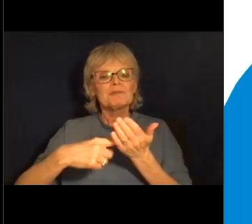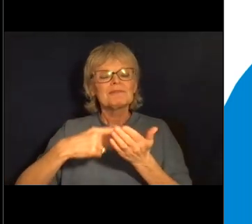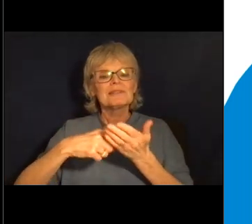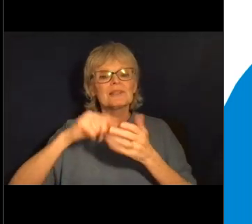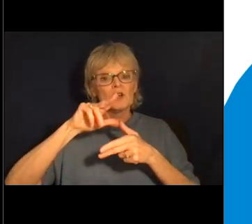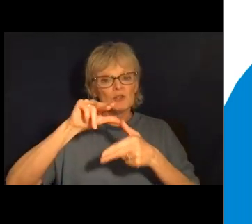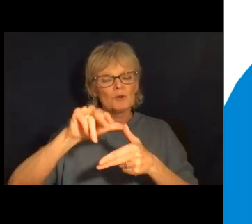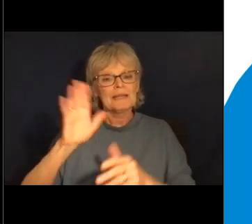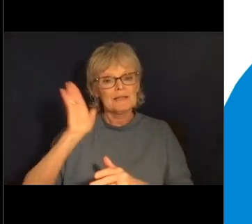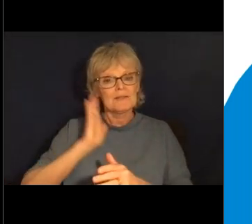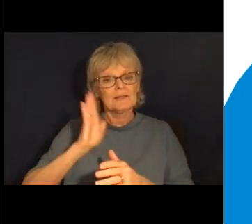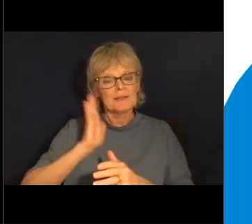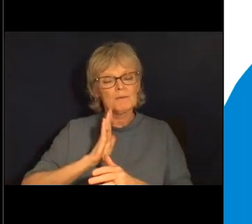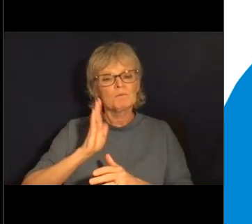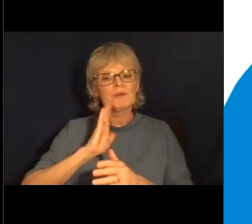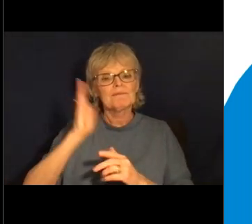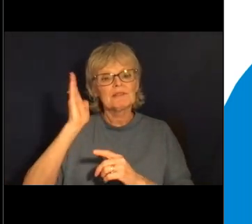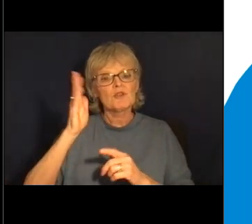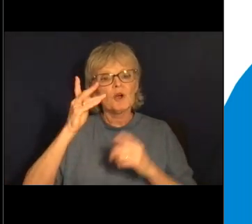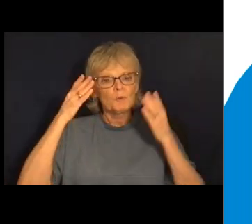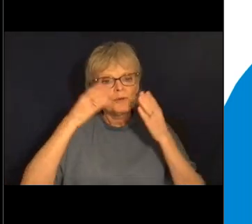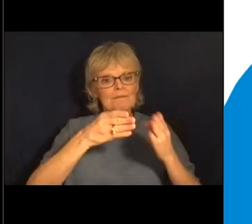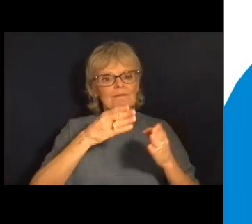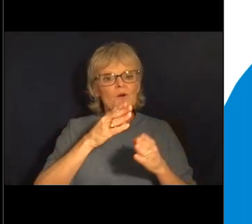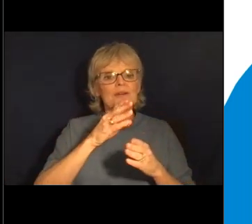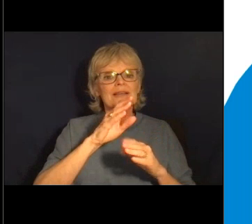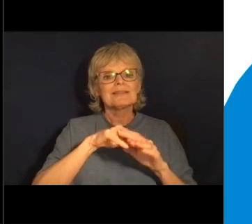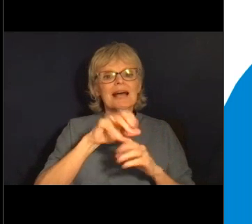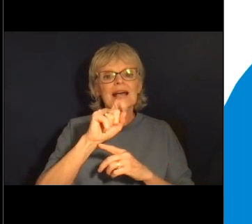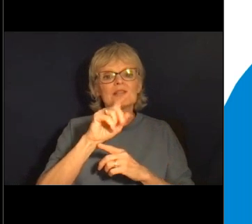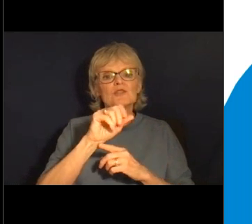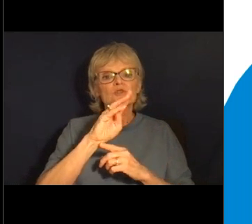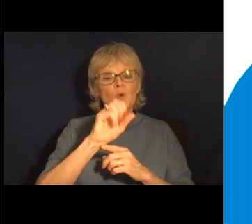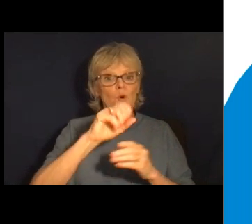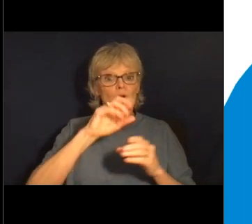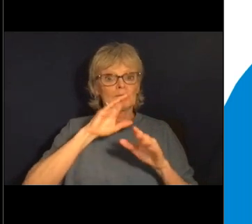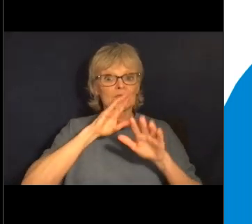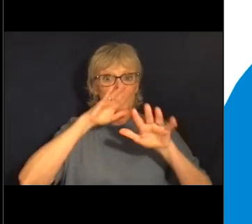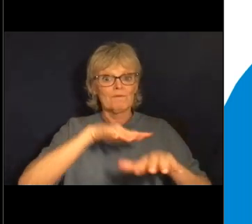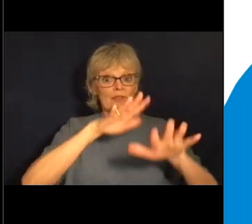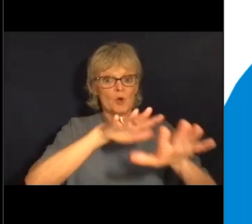we focused on storms that stay out over the ocean. In this talk, Sean's going to fill us in